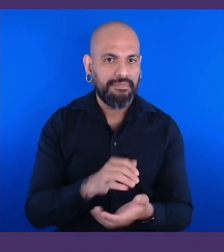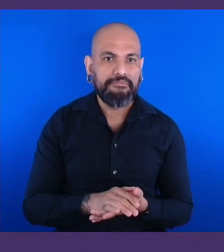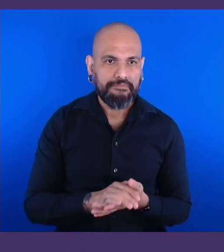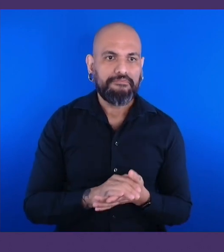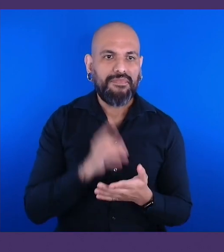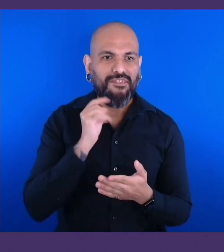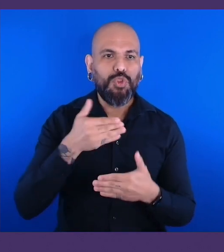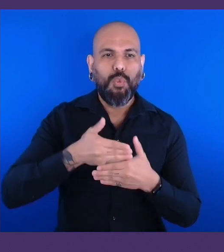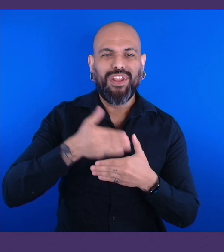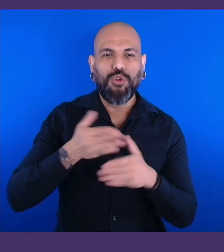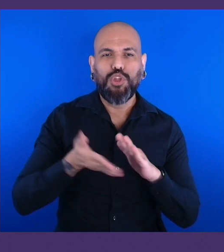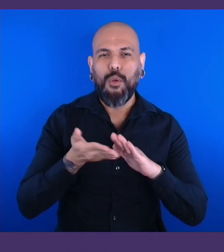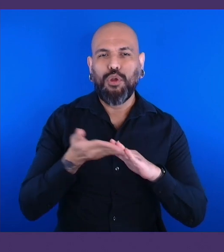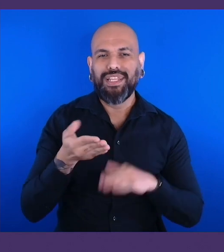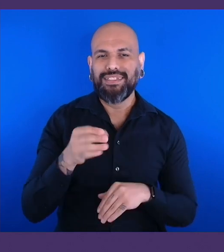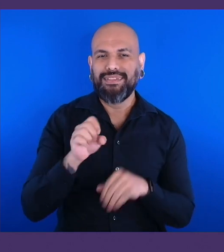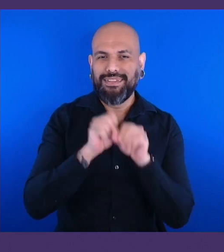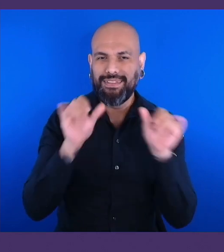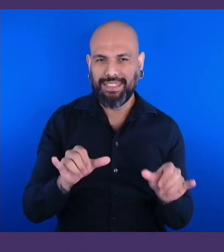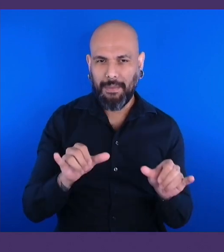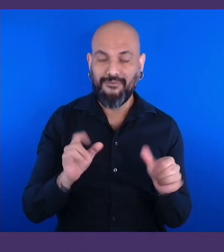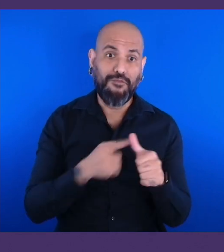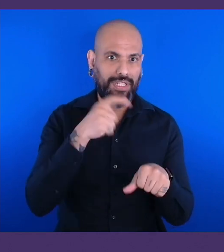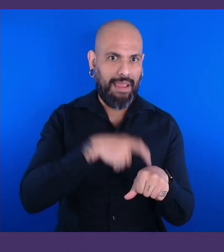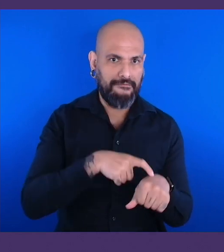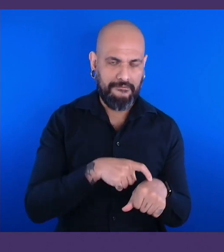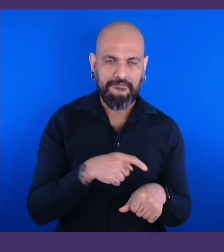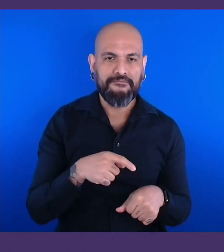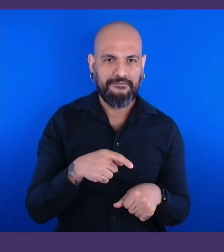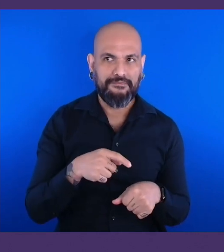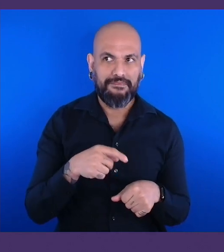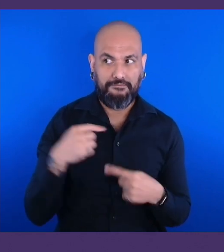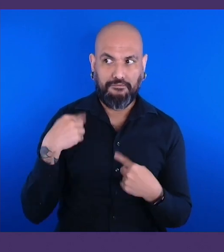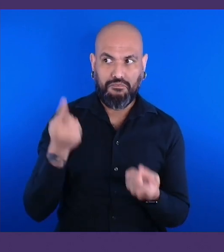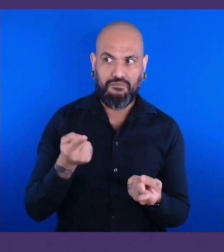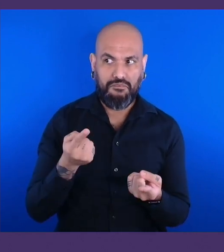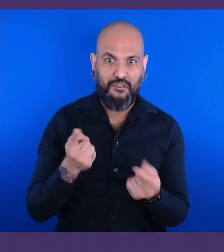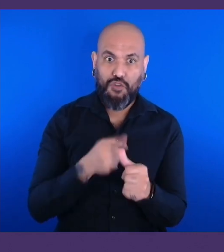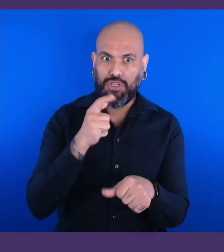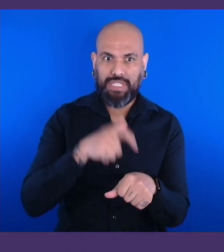for the first time, which as far as I know is the first time we've had to determine how to do